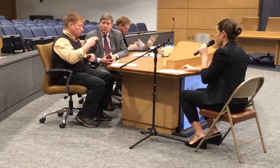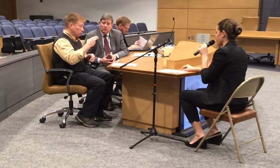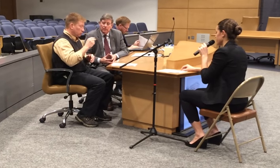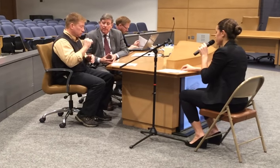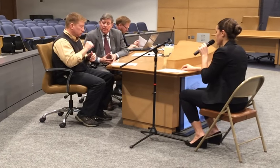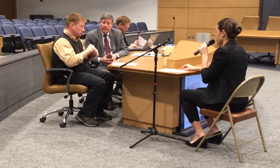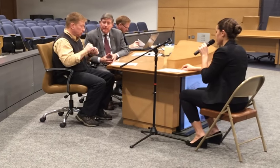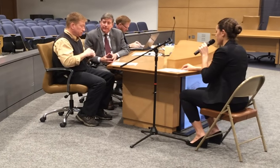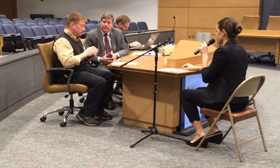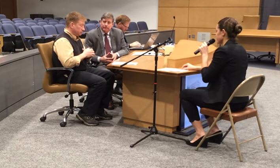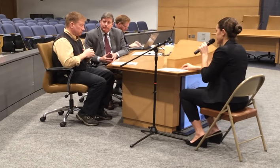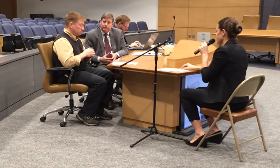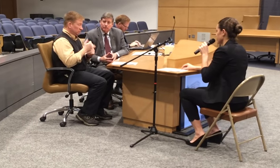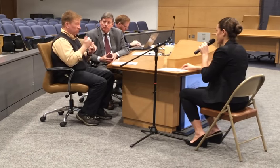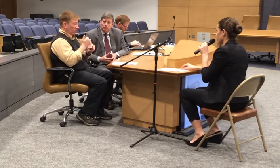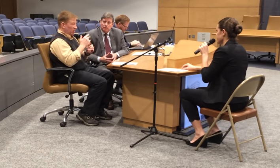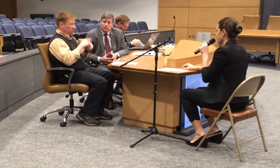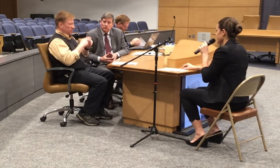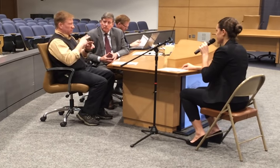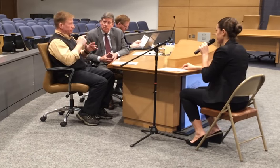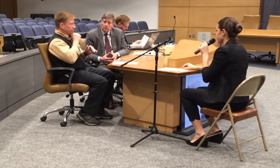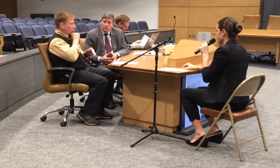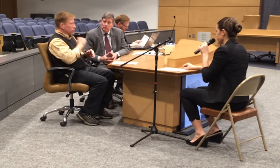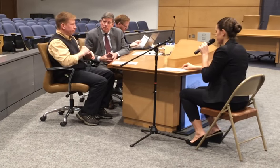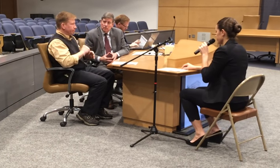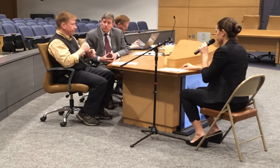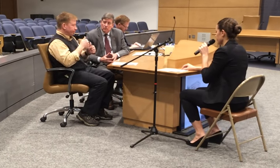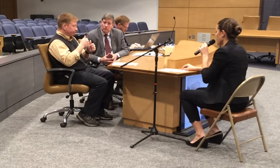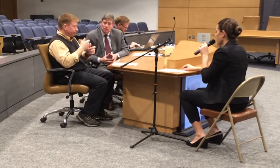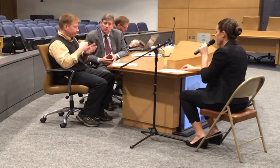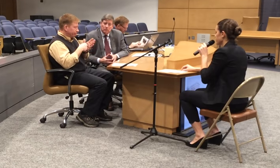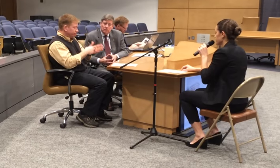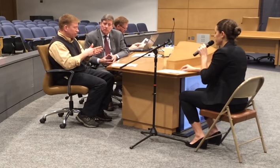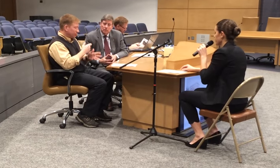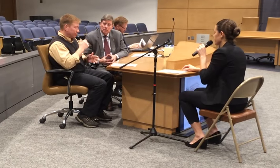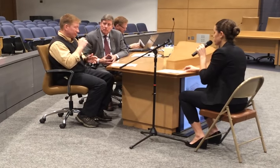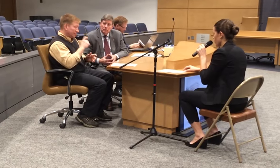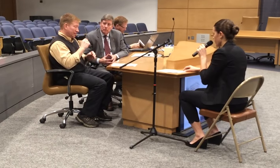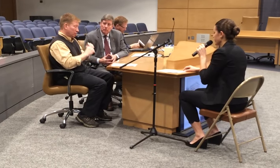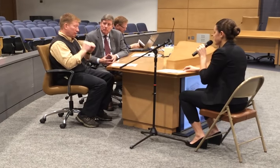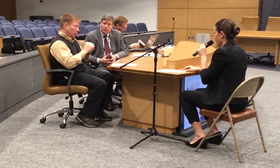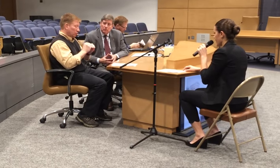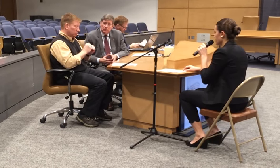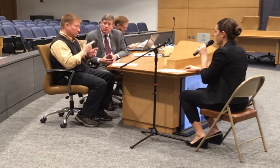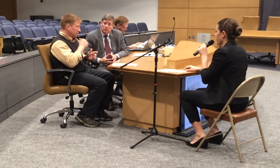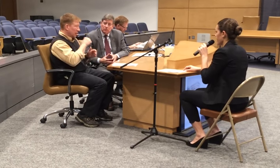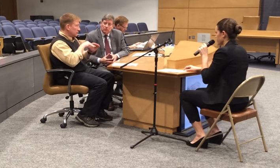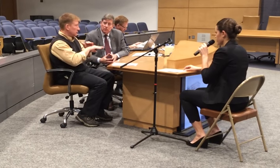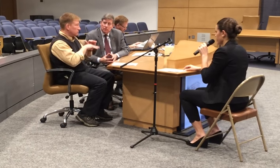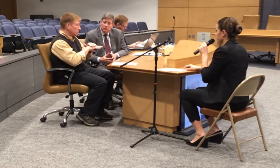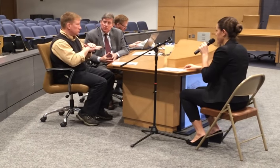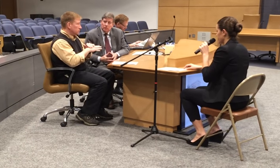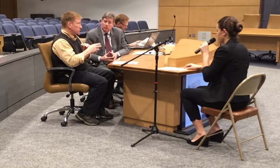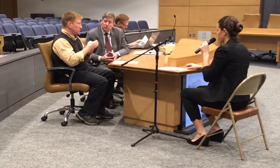The building is showing its age and needs repairs.